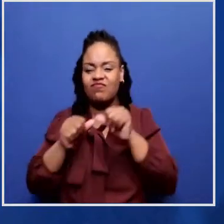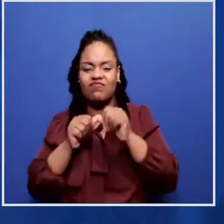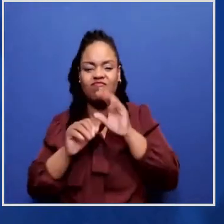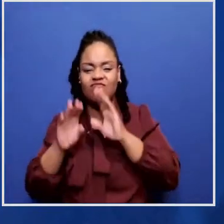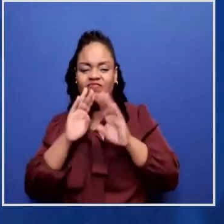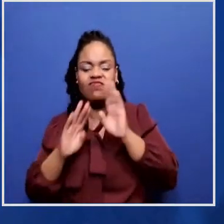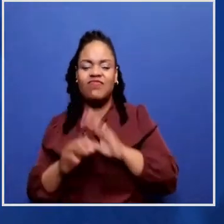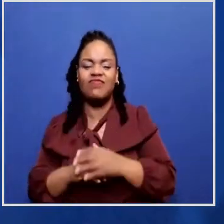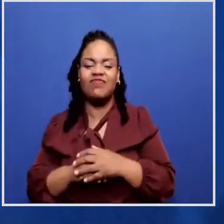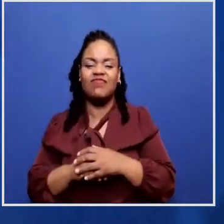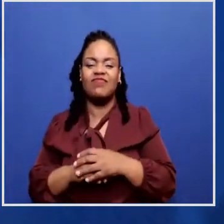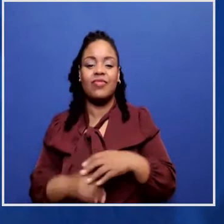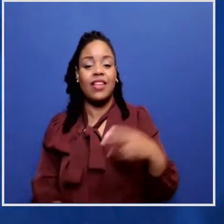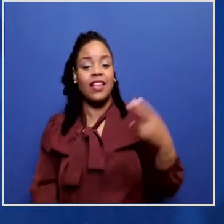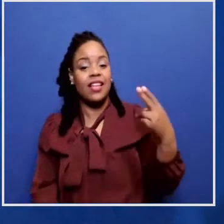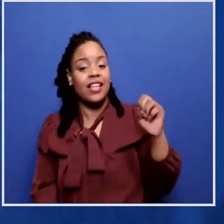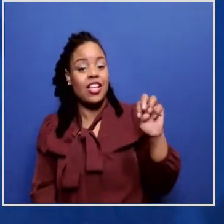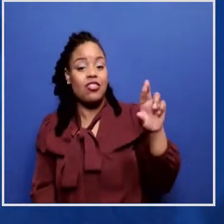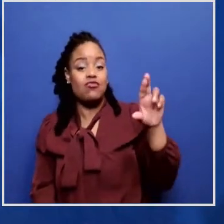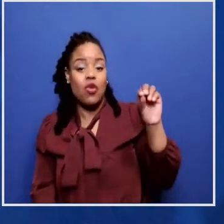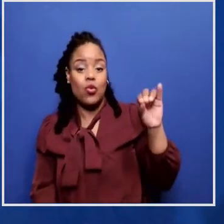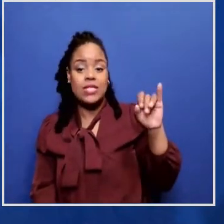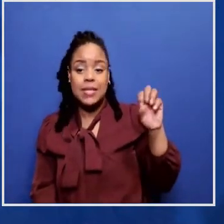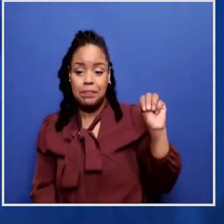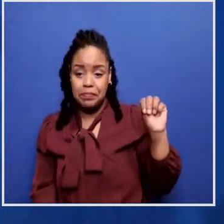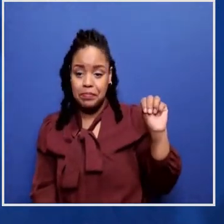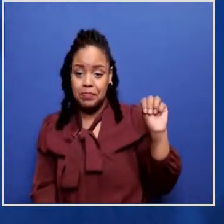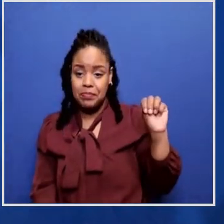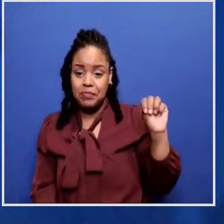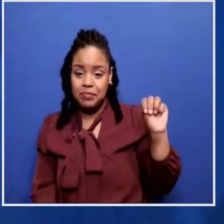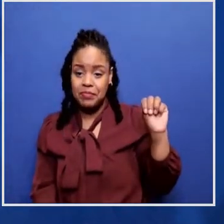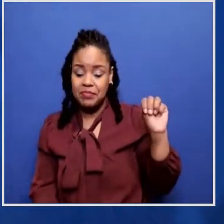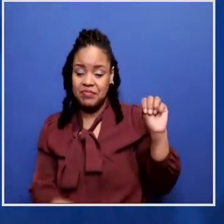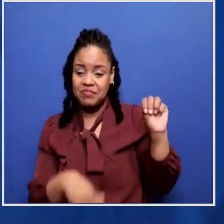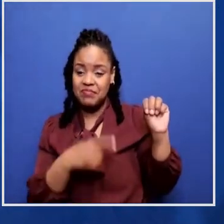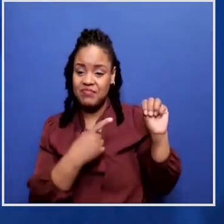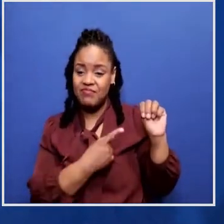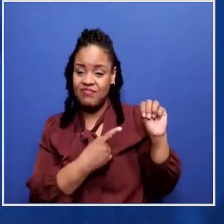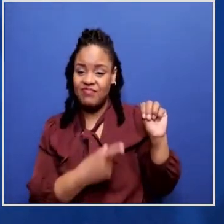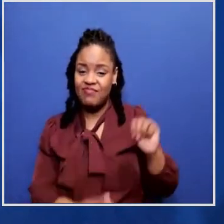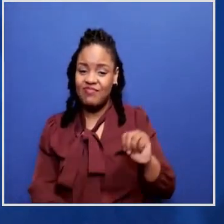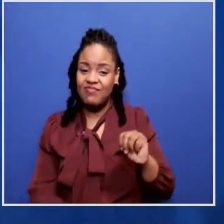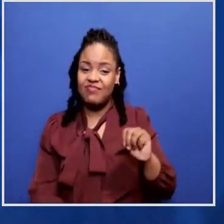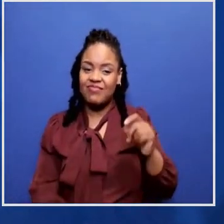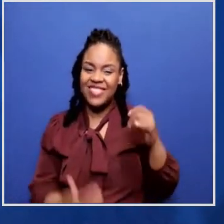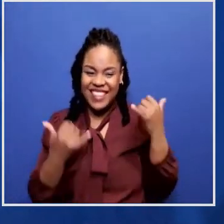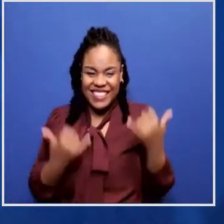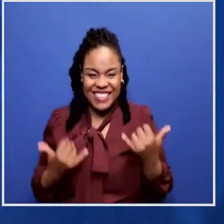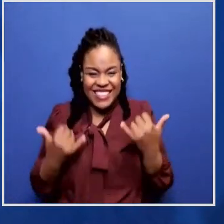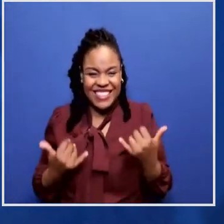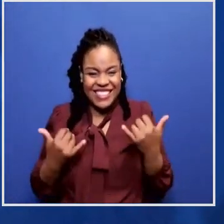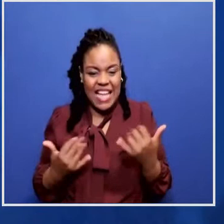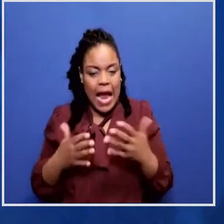RESILIENCE, AND HEROISM. THIS IS HOW AMERICA CAN HEAL.